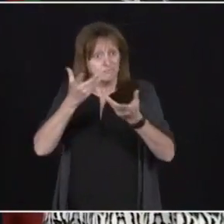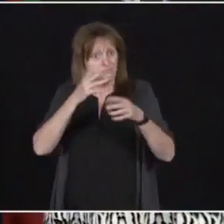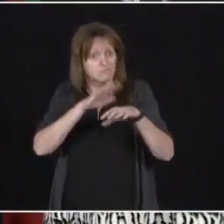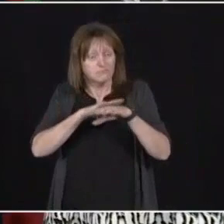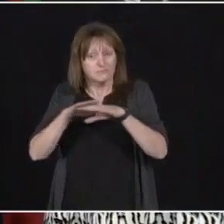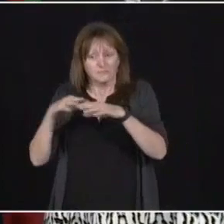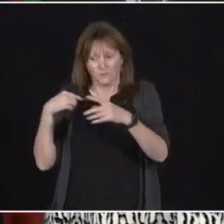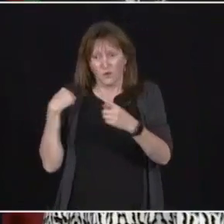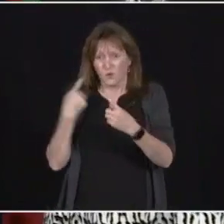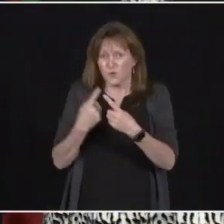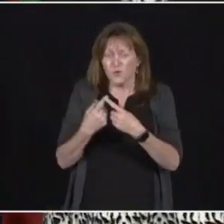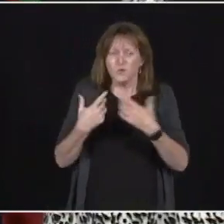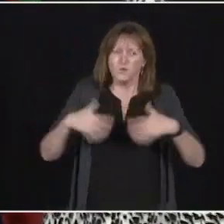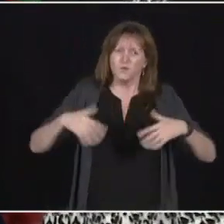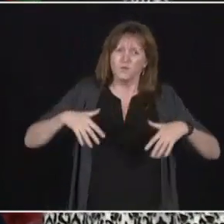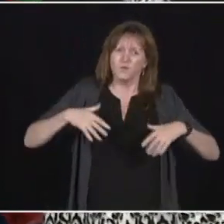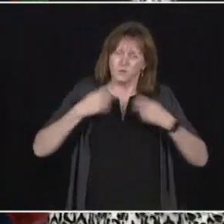We have all made great sacrifices.